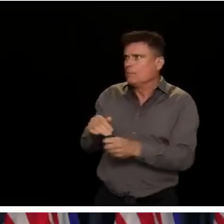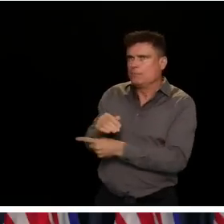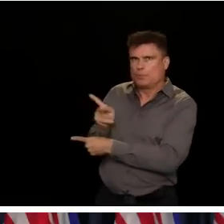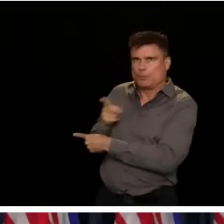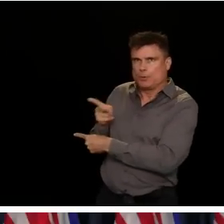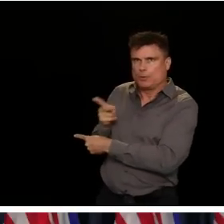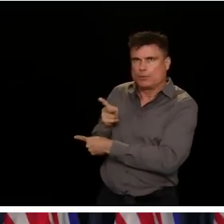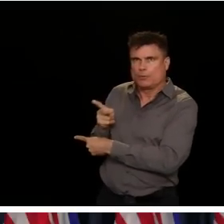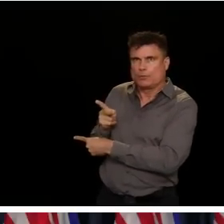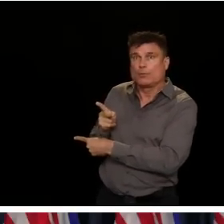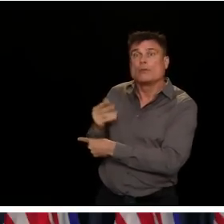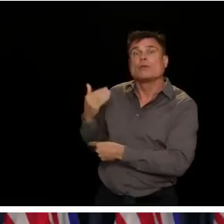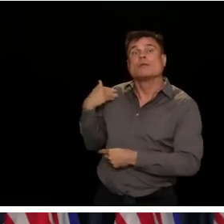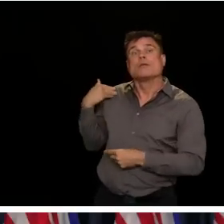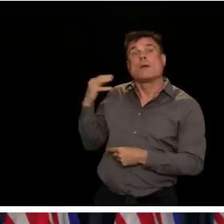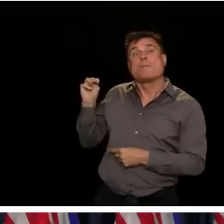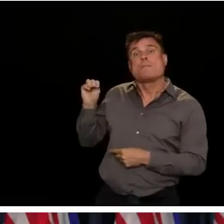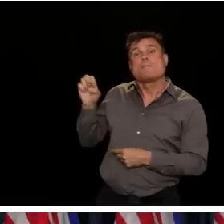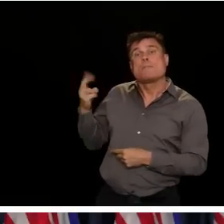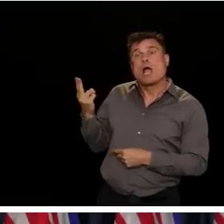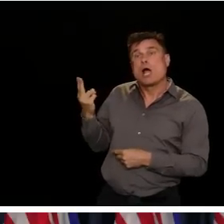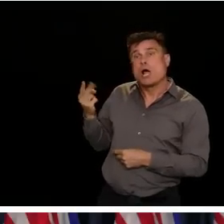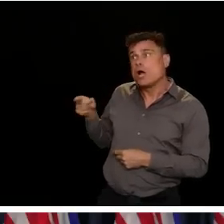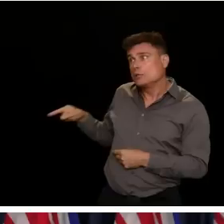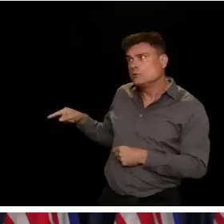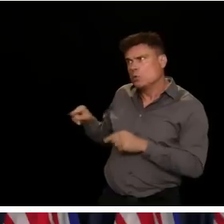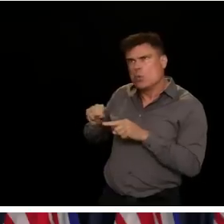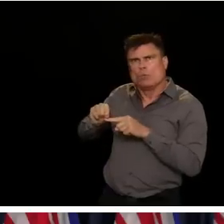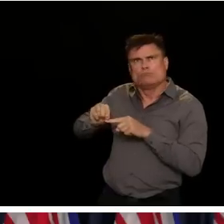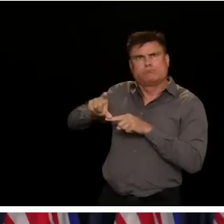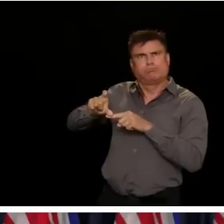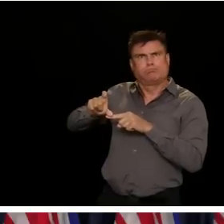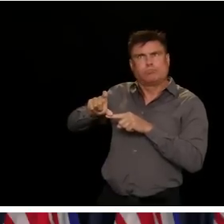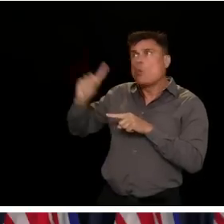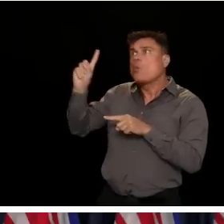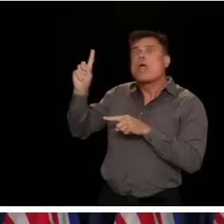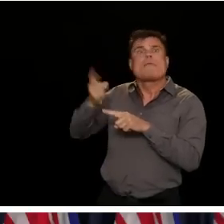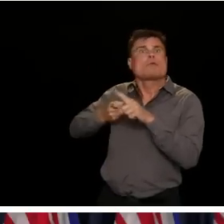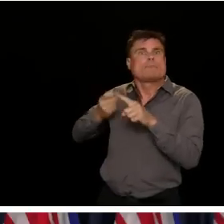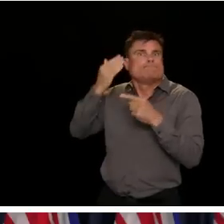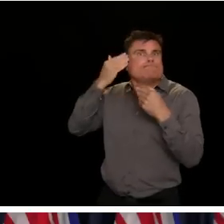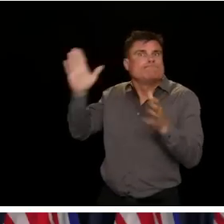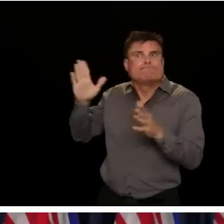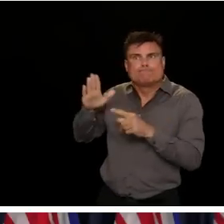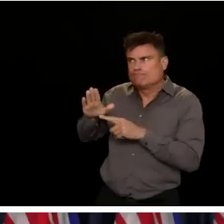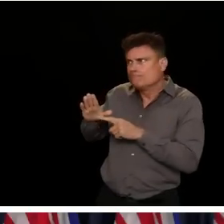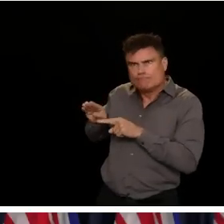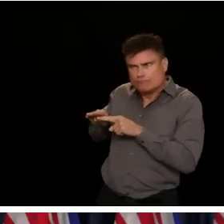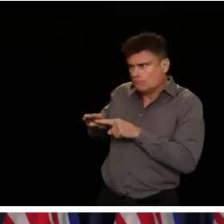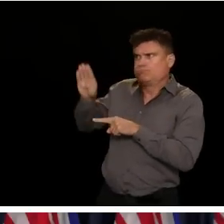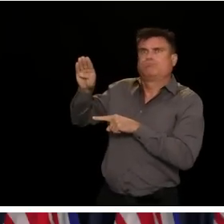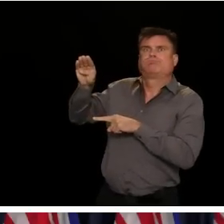there was quite a lot of transmission in the community and that's what these cases reflect. As we have moved into May and June